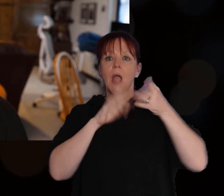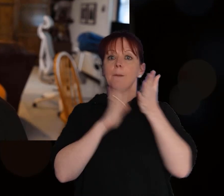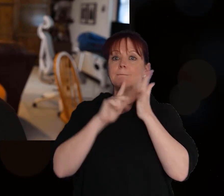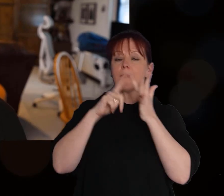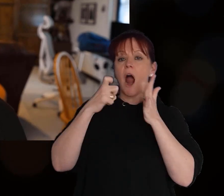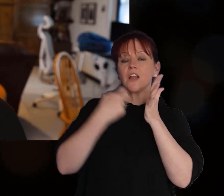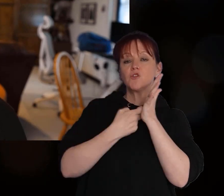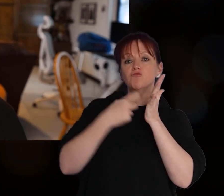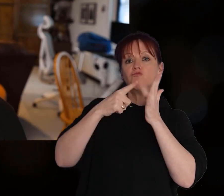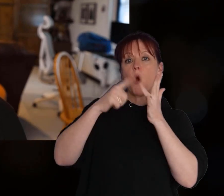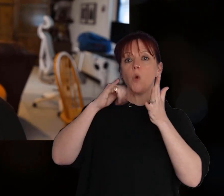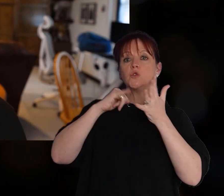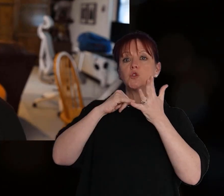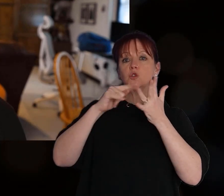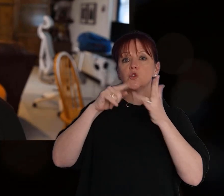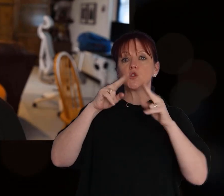the Microsoft Adaptive Joystick Button,